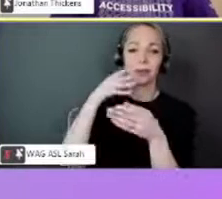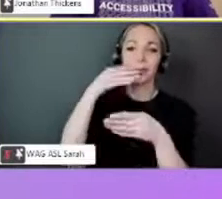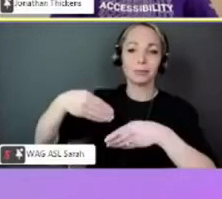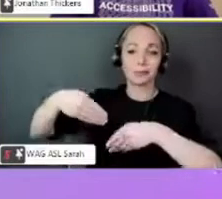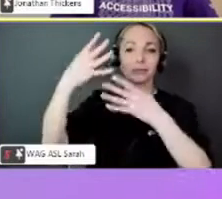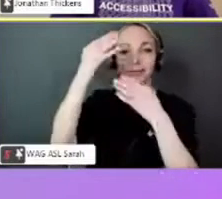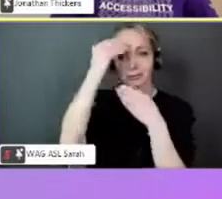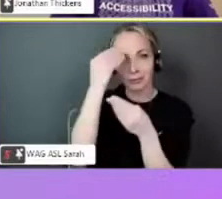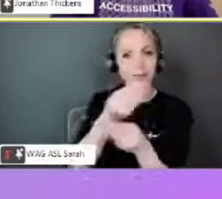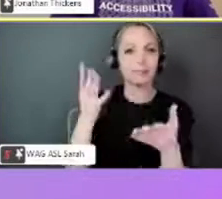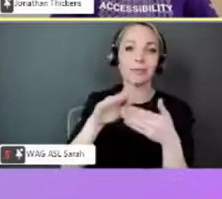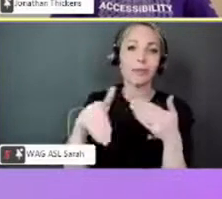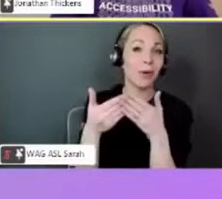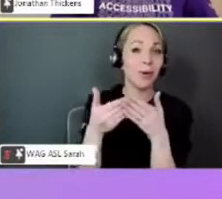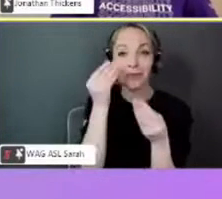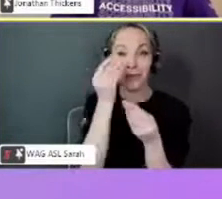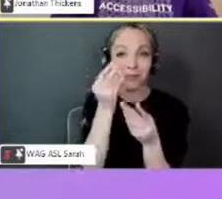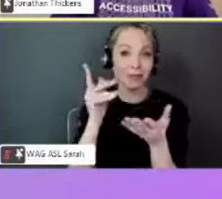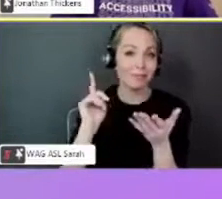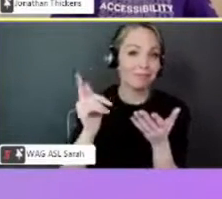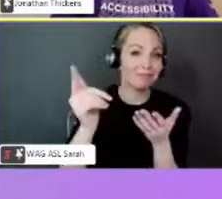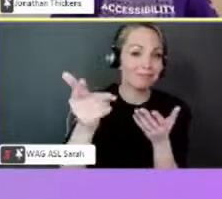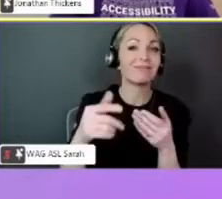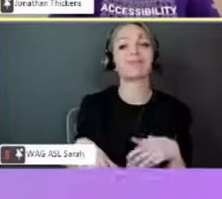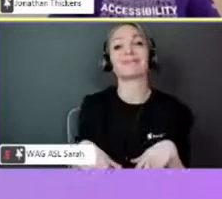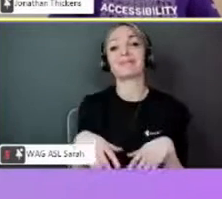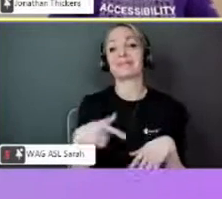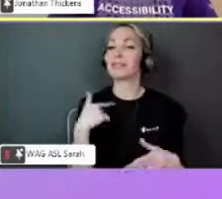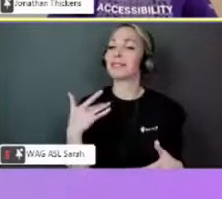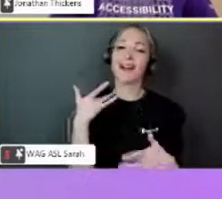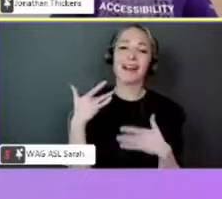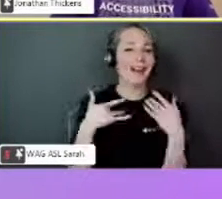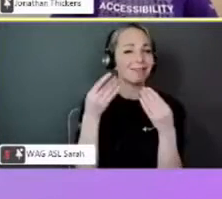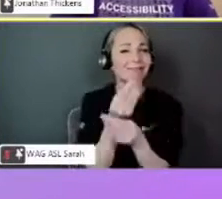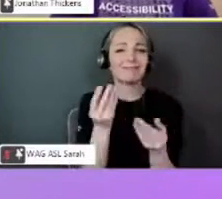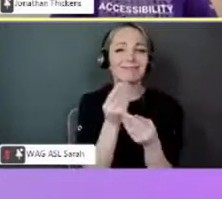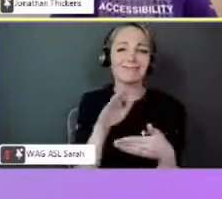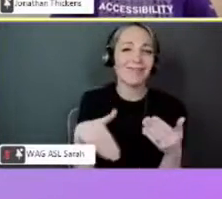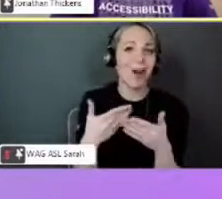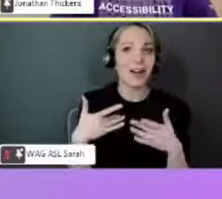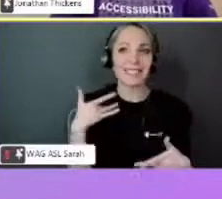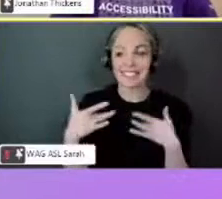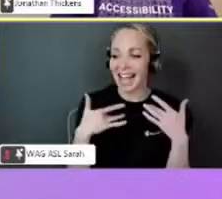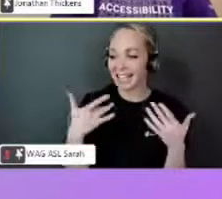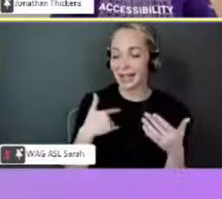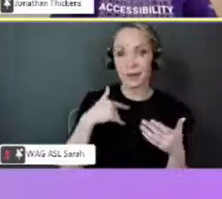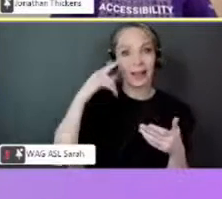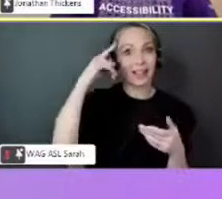and I wanna thank you all so much for having joined me. We really think the Watcher and Developer Hub are gonna be game changers